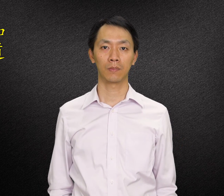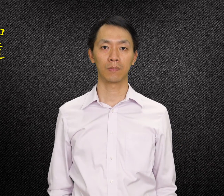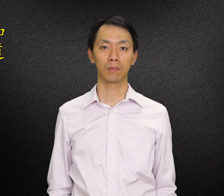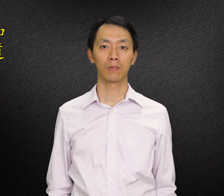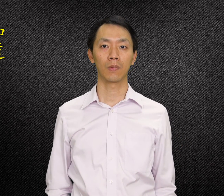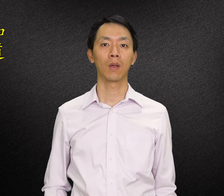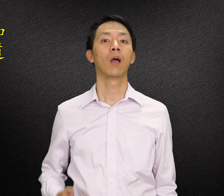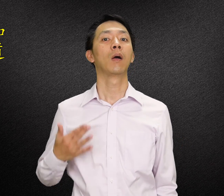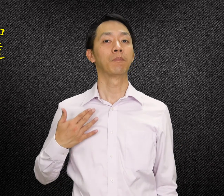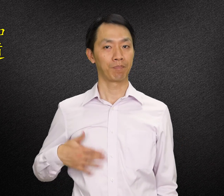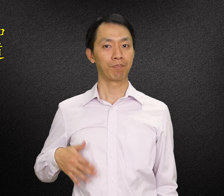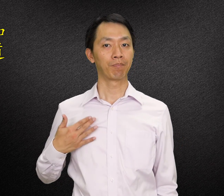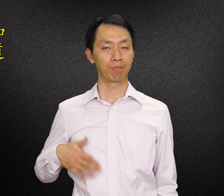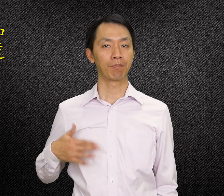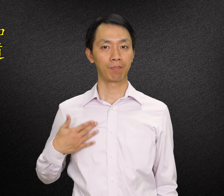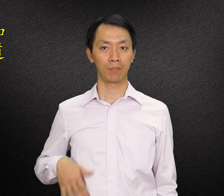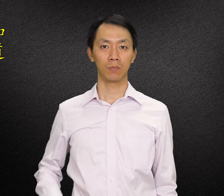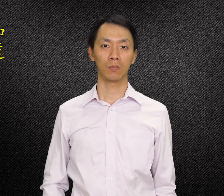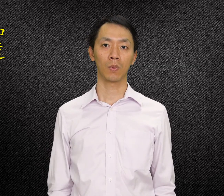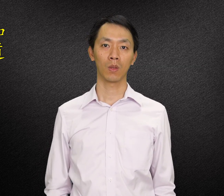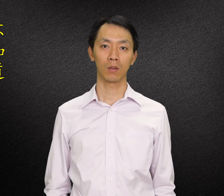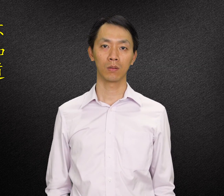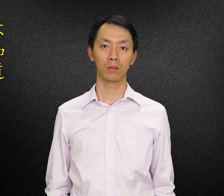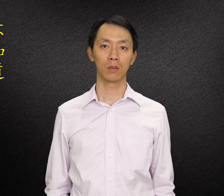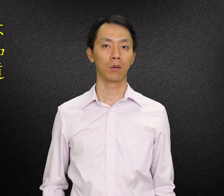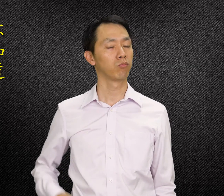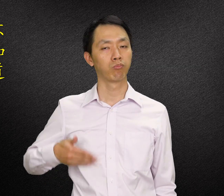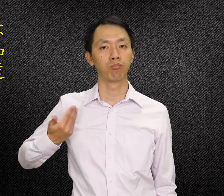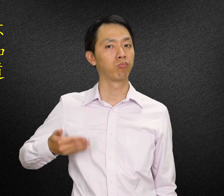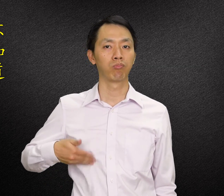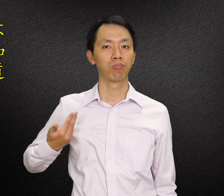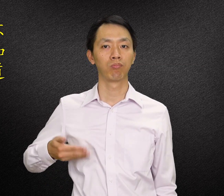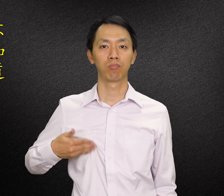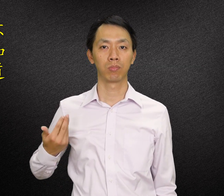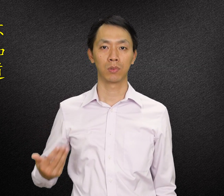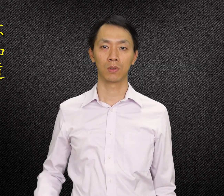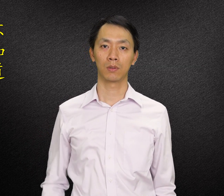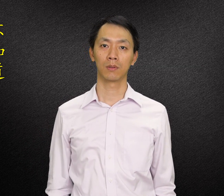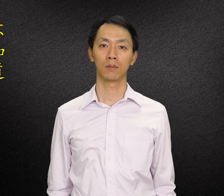know / understand not know / not understand